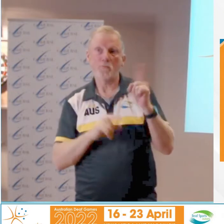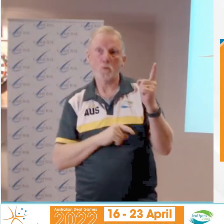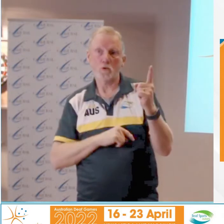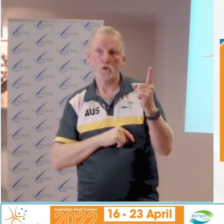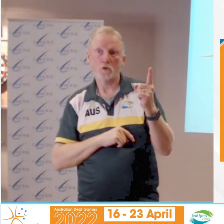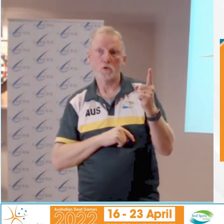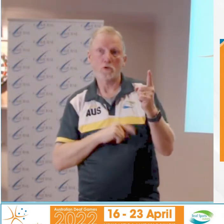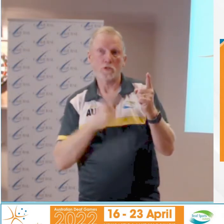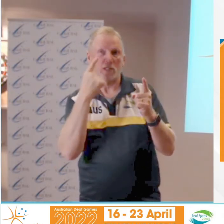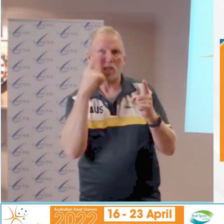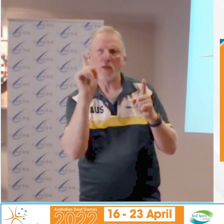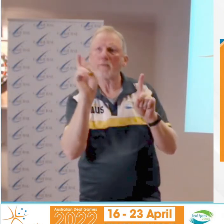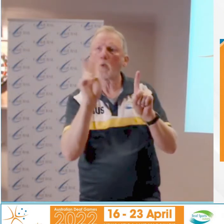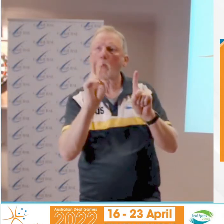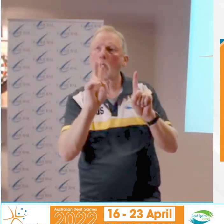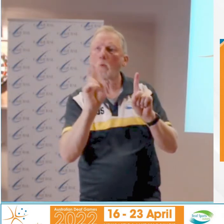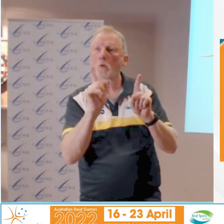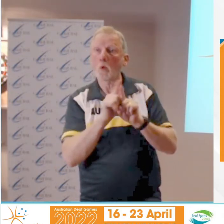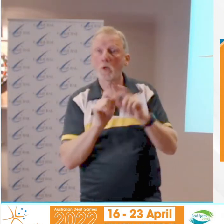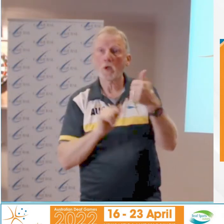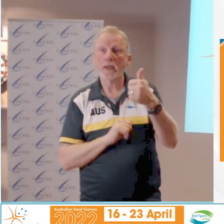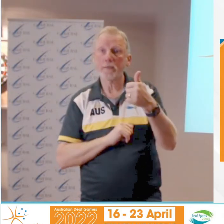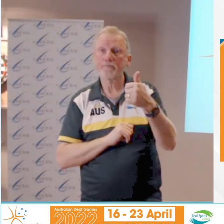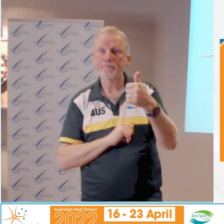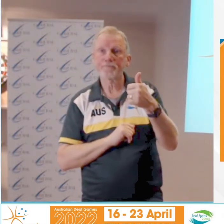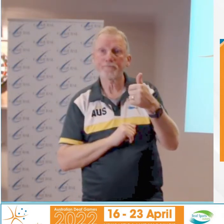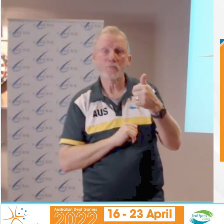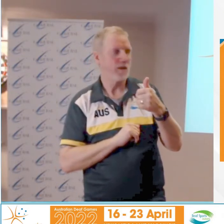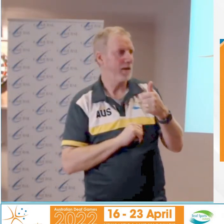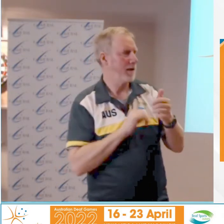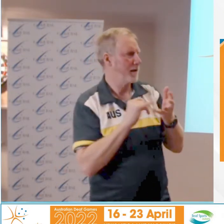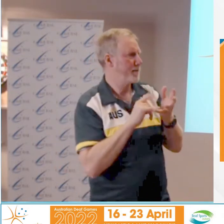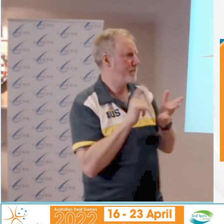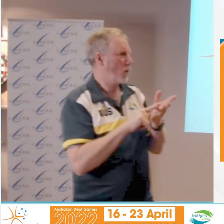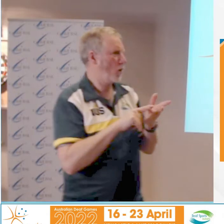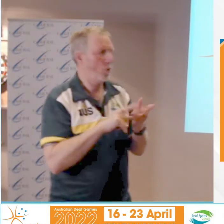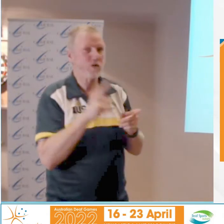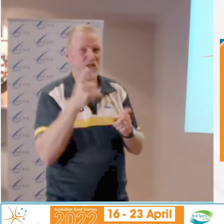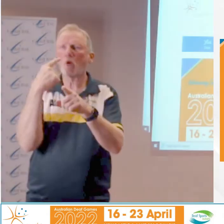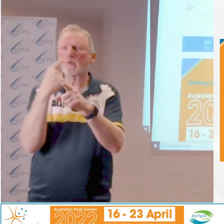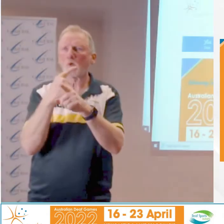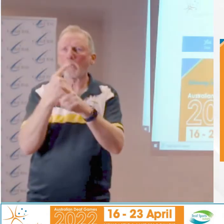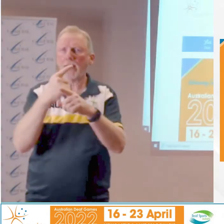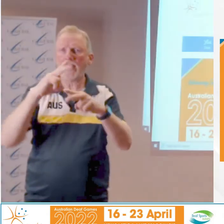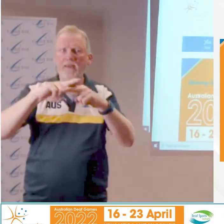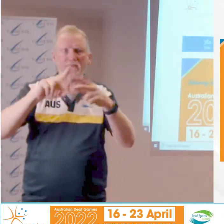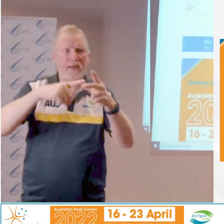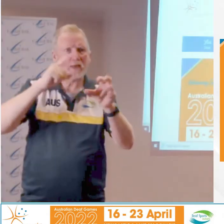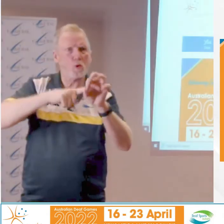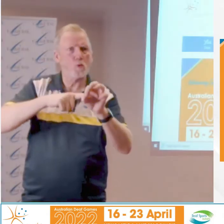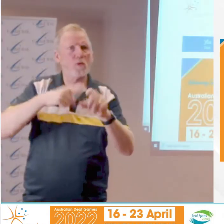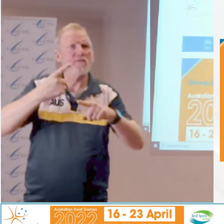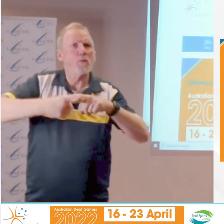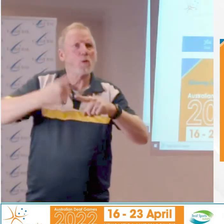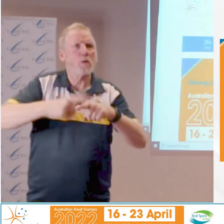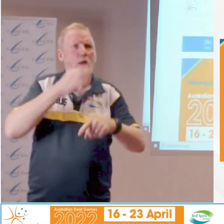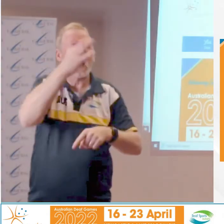show you our website first so we'll just have a little look at that all right first i want to talk